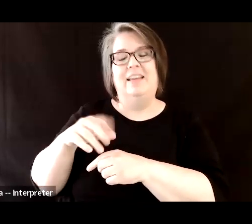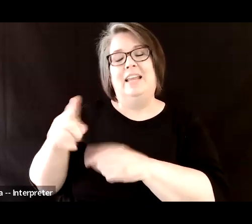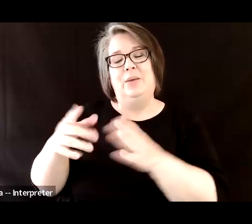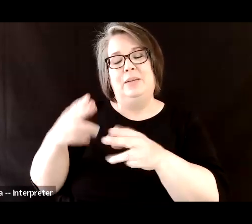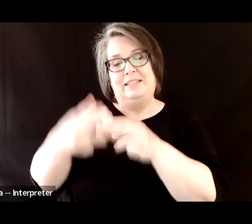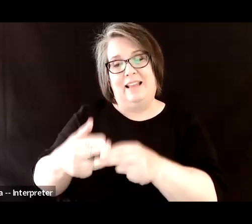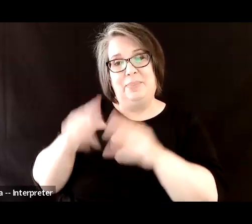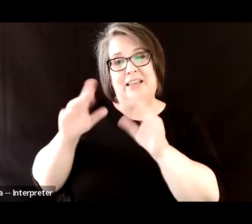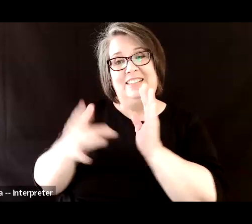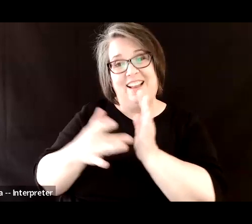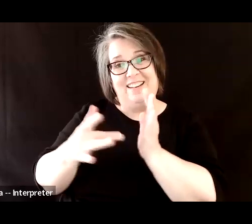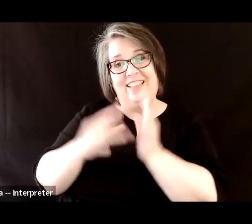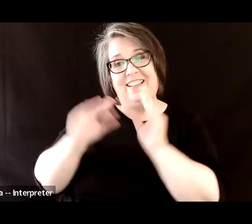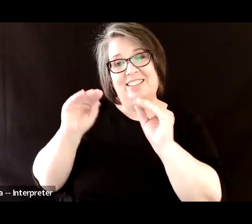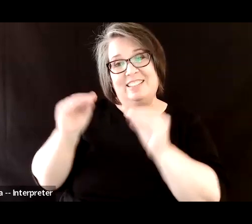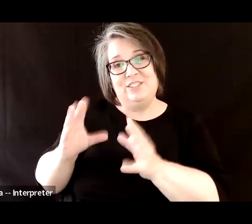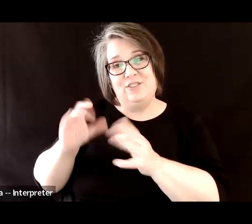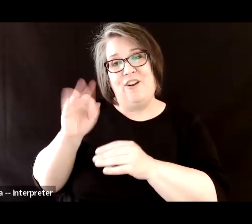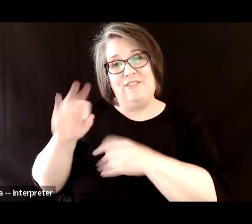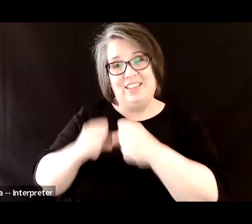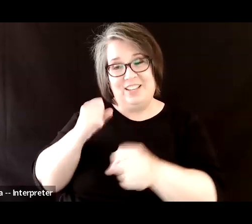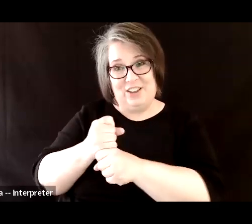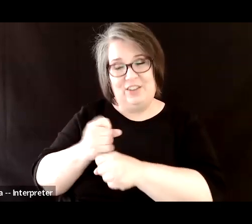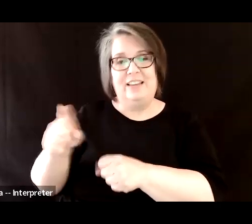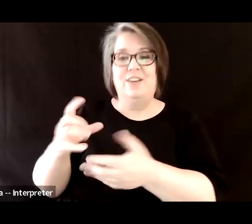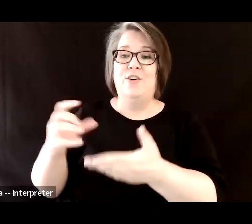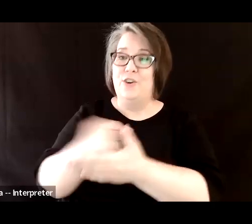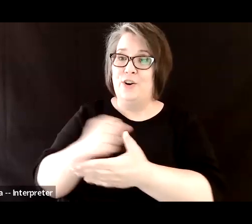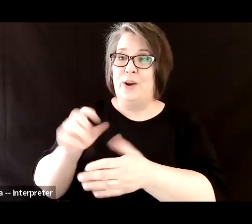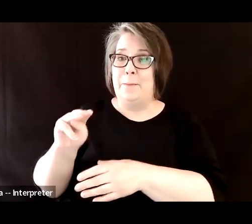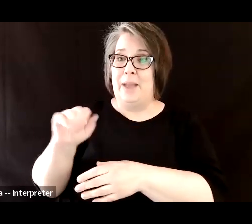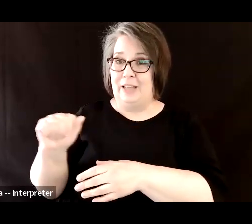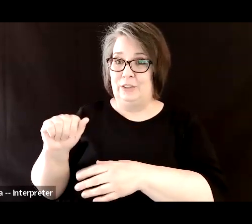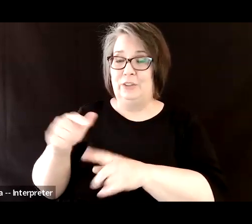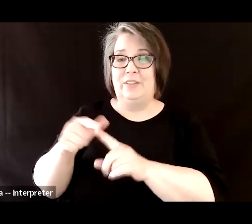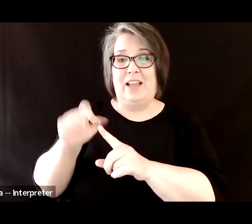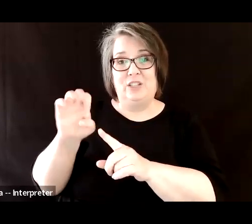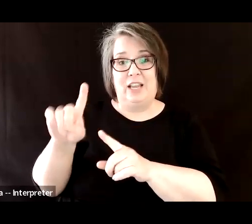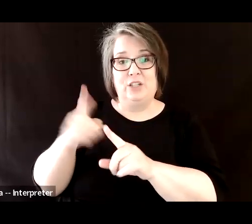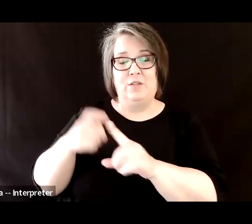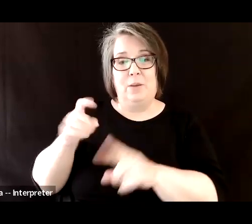of the year. He then earned a Master of education from North Carolina State University, and then